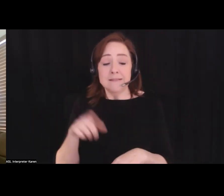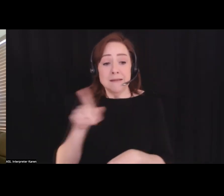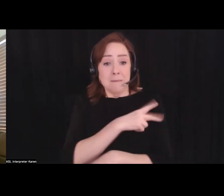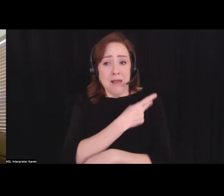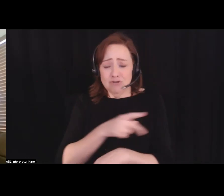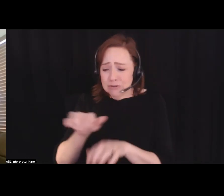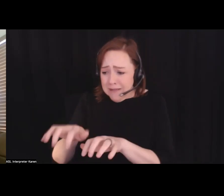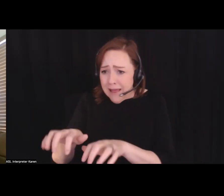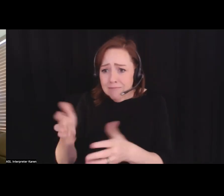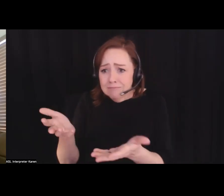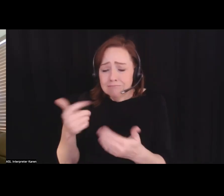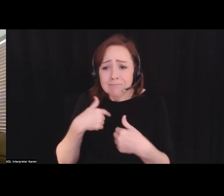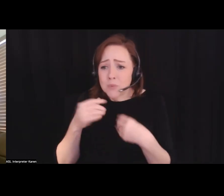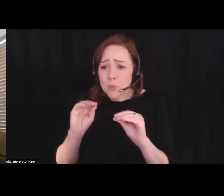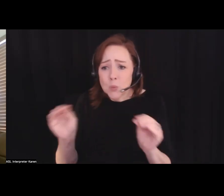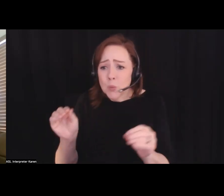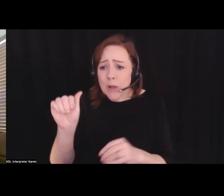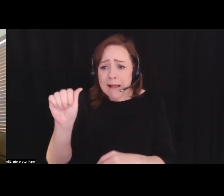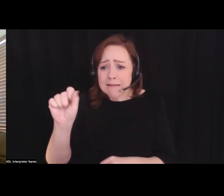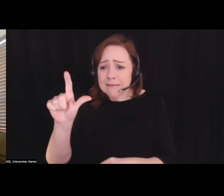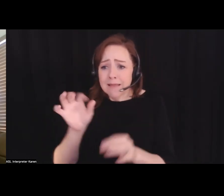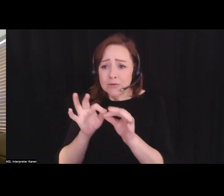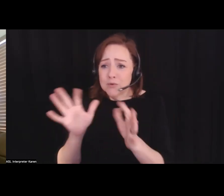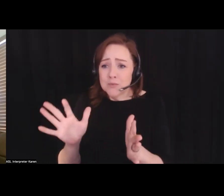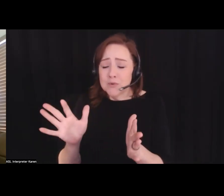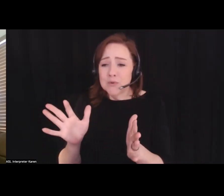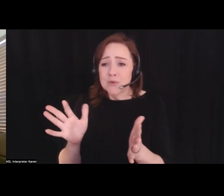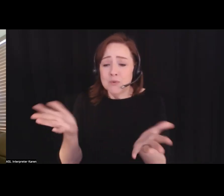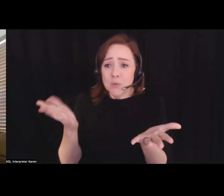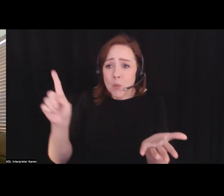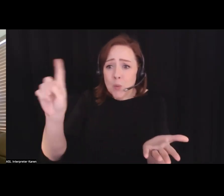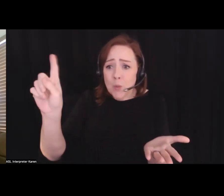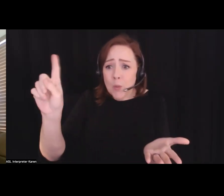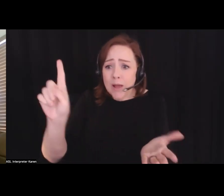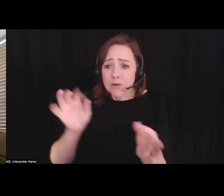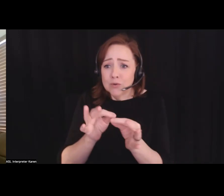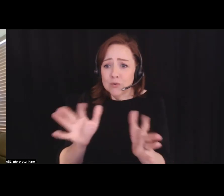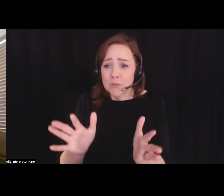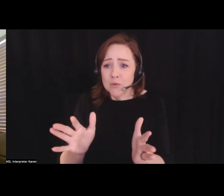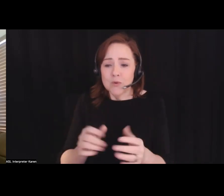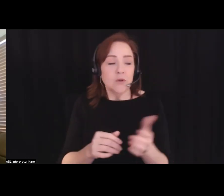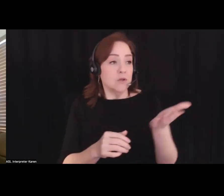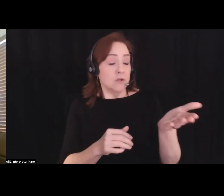I don't have an American Sign Language interpreter where are they? and the um provider typed back in